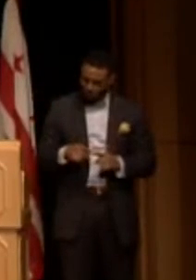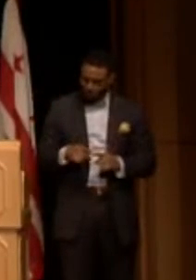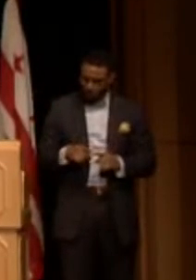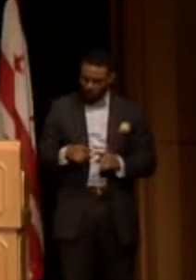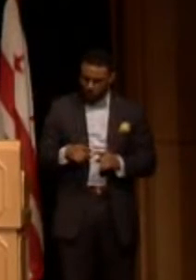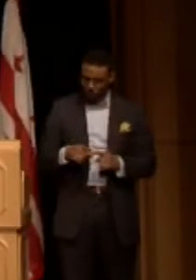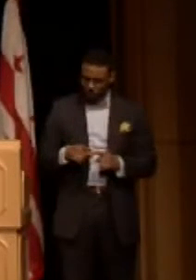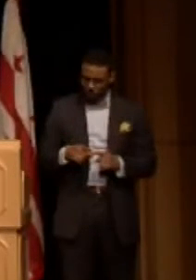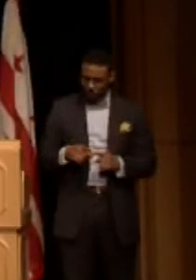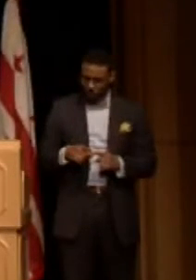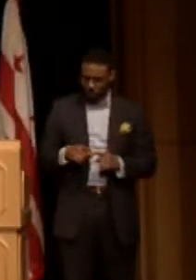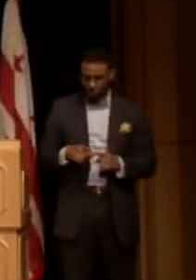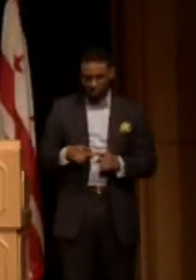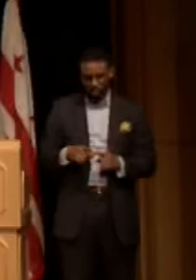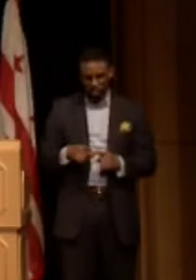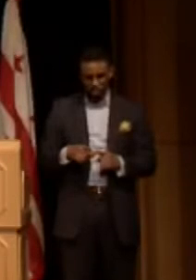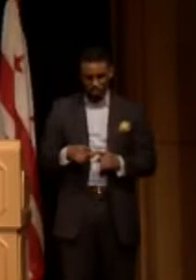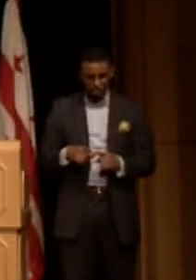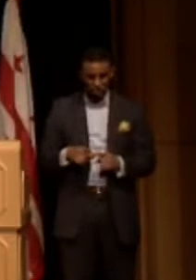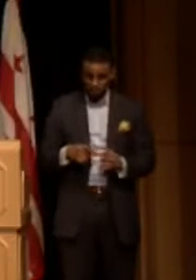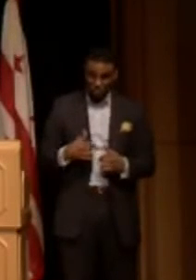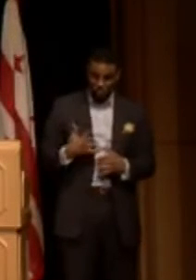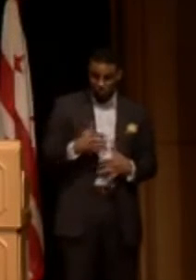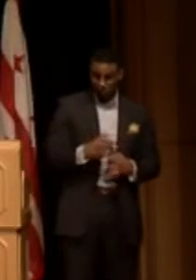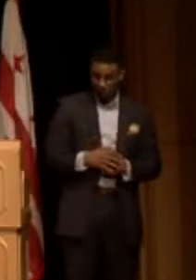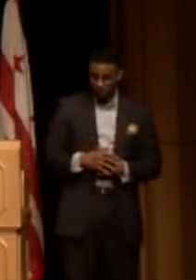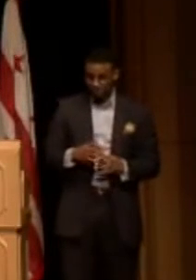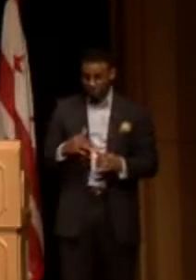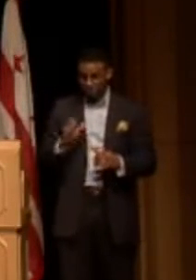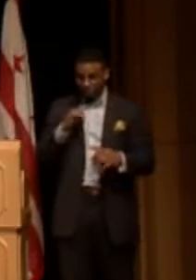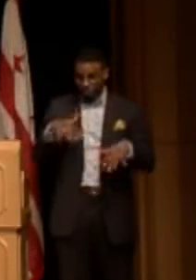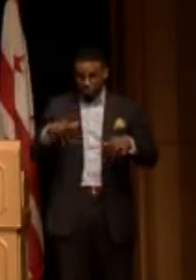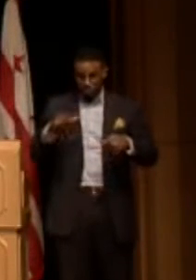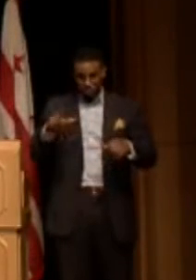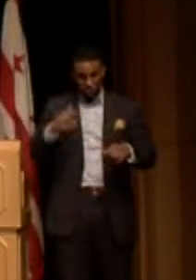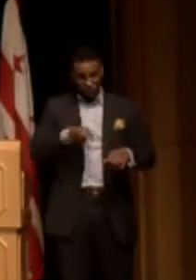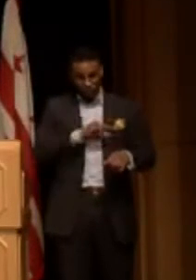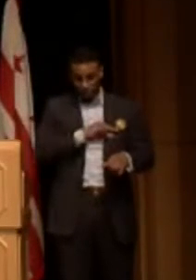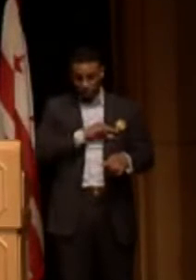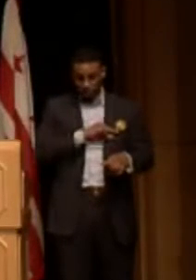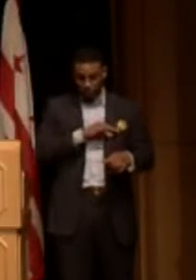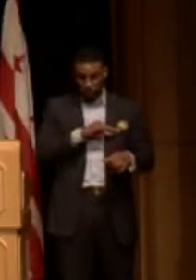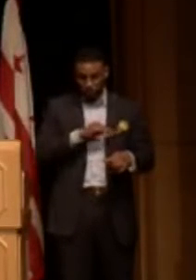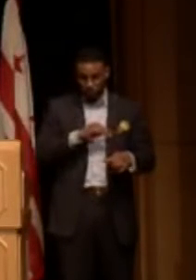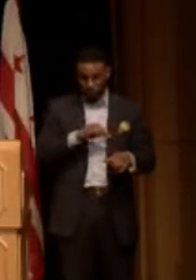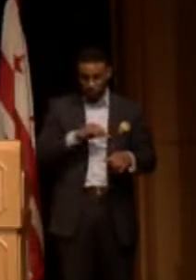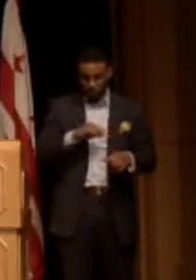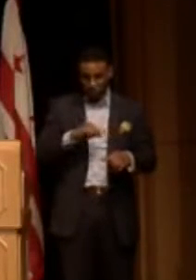DURING WHICH CBE'S CAN PRESENT THEIR QUALIFICATIONS TO OUR DGS